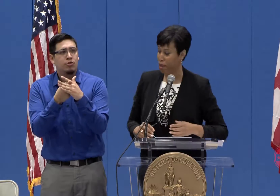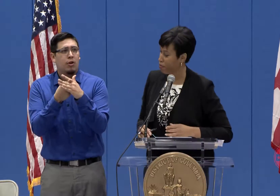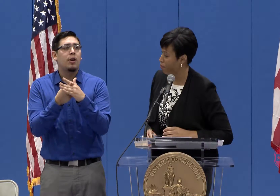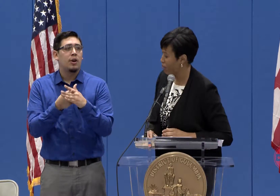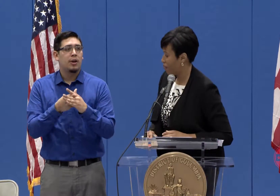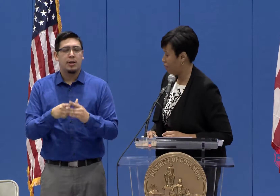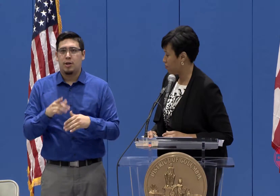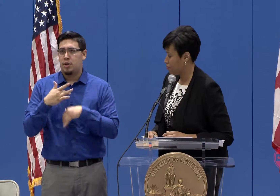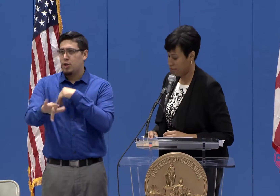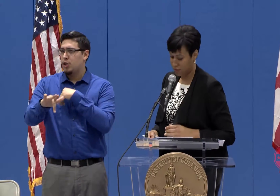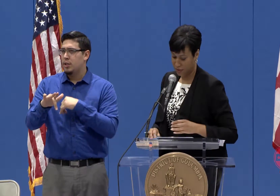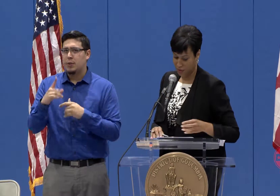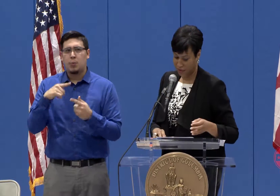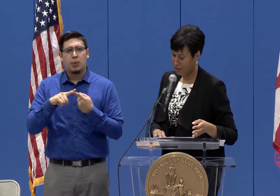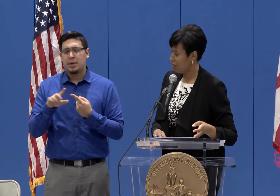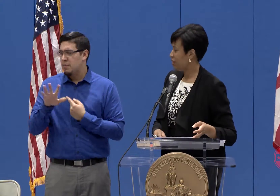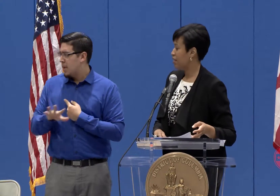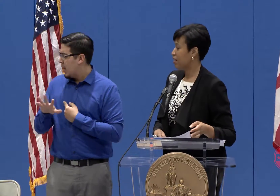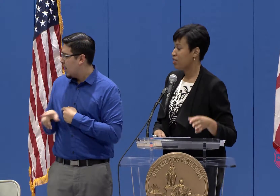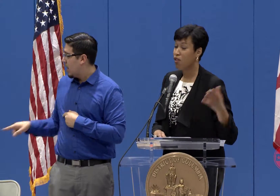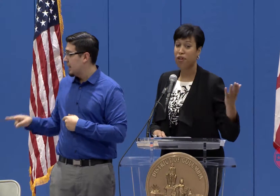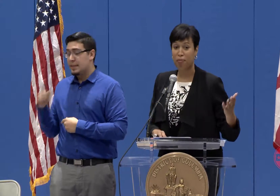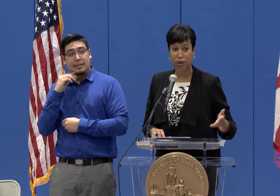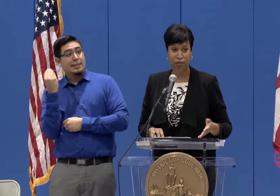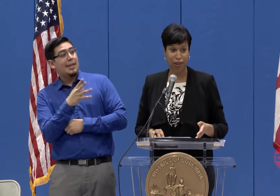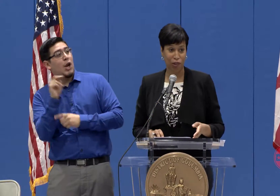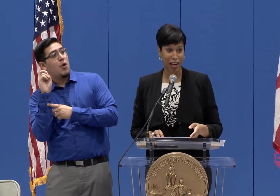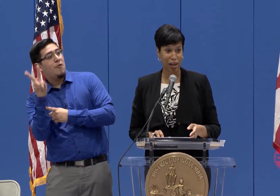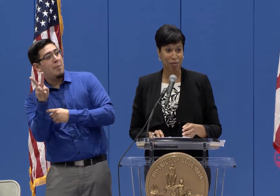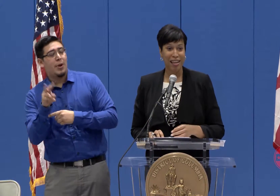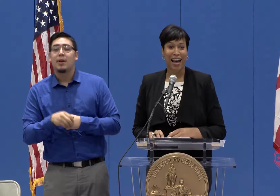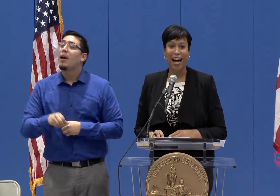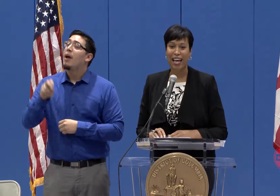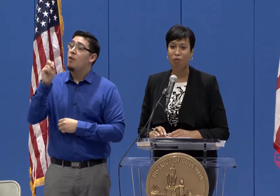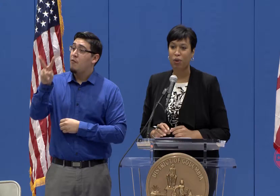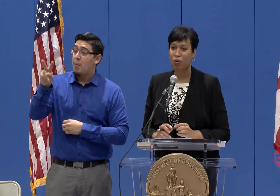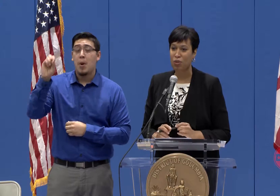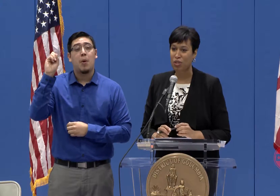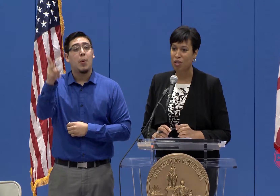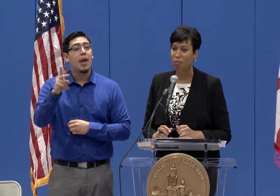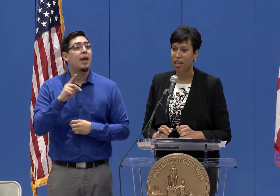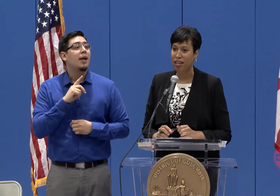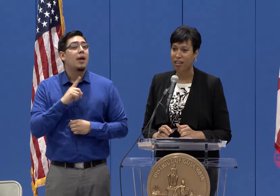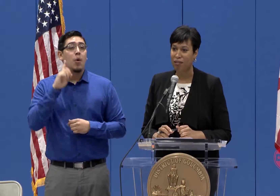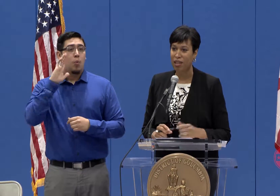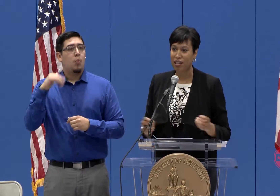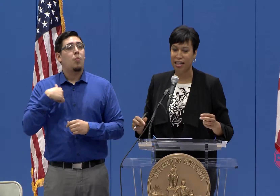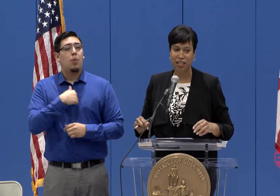PROBABLY WHEN, MATT? NOVEMBER. OKAY. AND WE WILL SUBMIT, WE LIKE TO